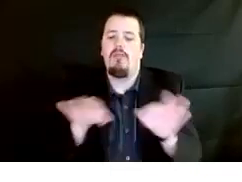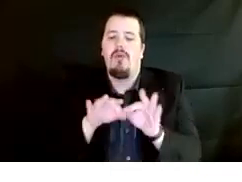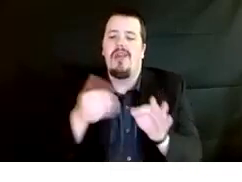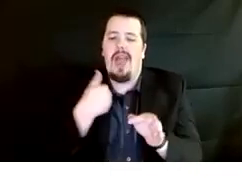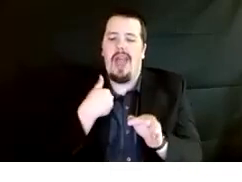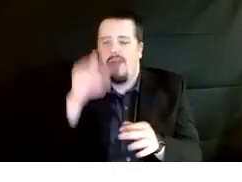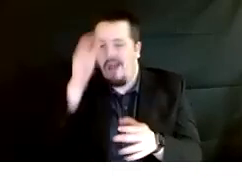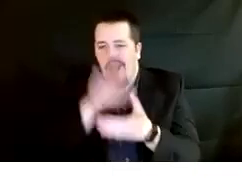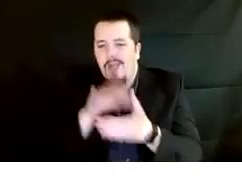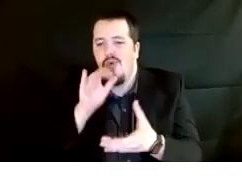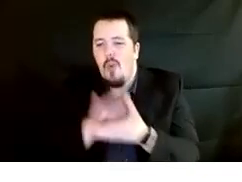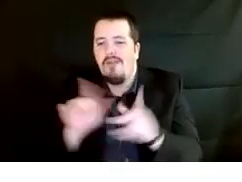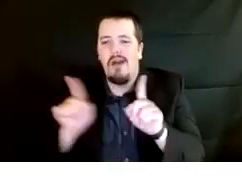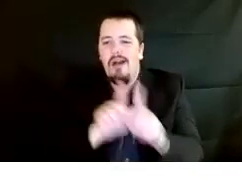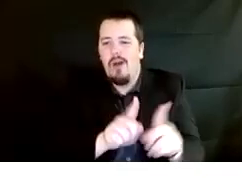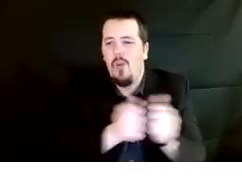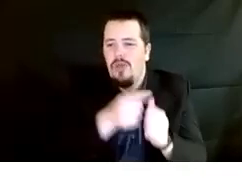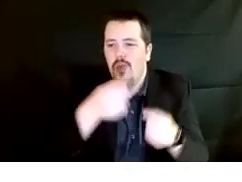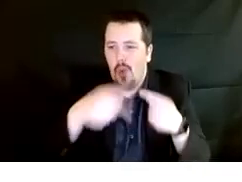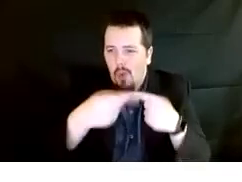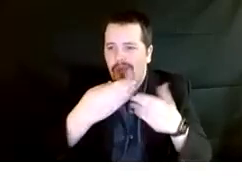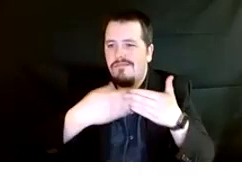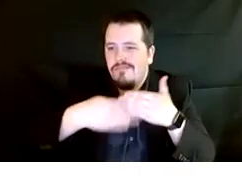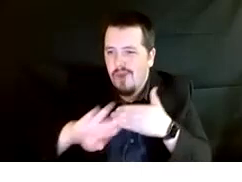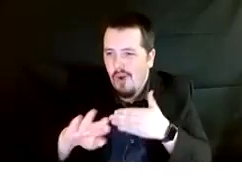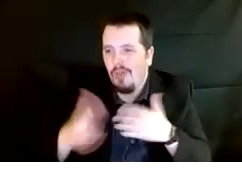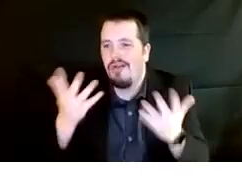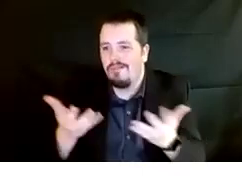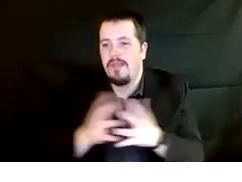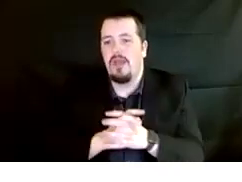so what we learned very quickly in the bullet points here um we're talking about hospital